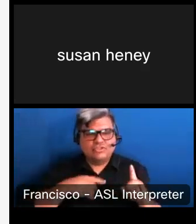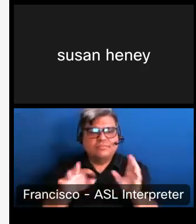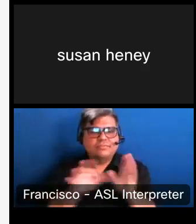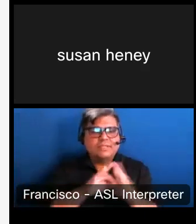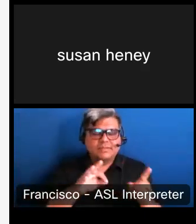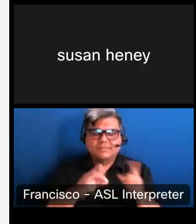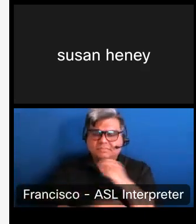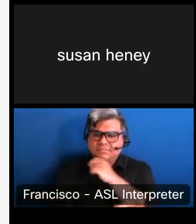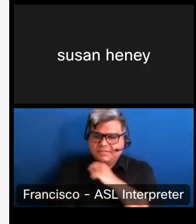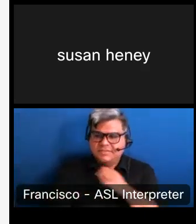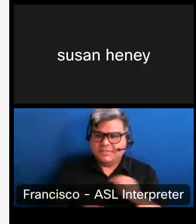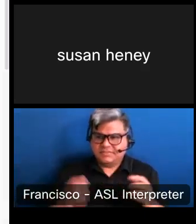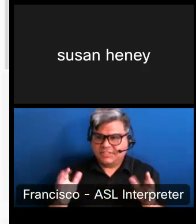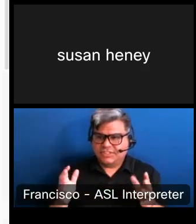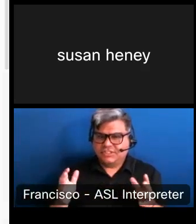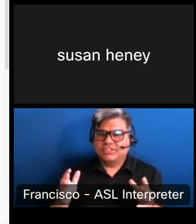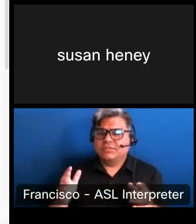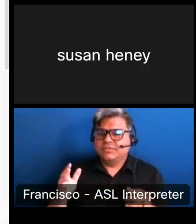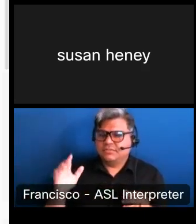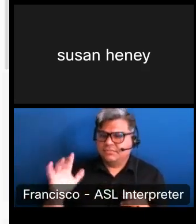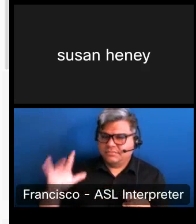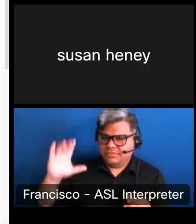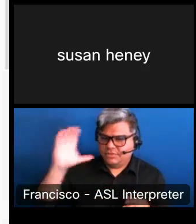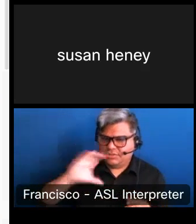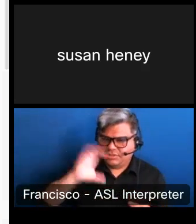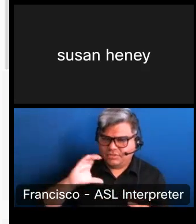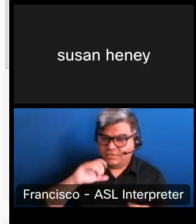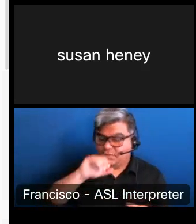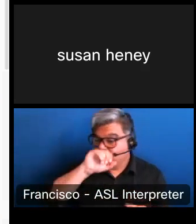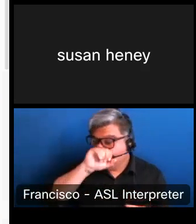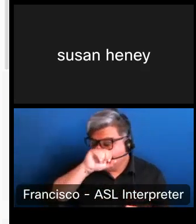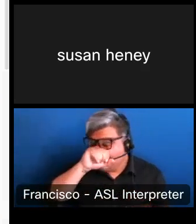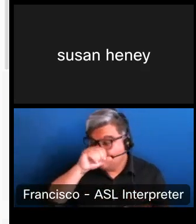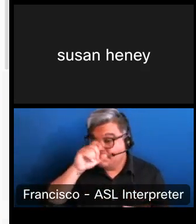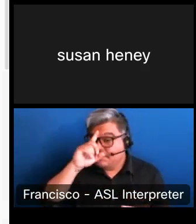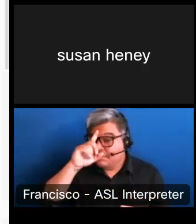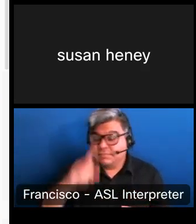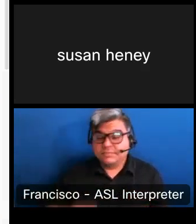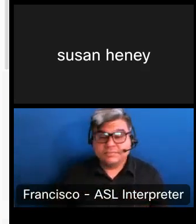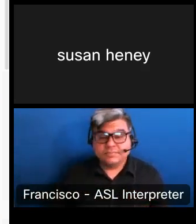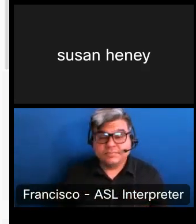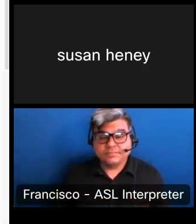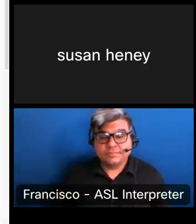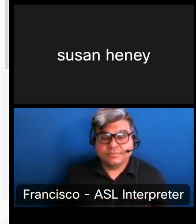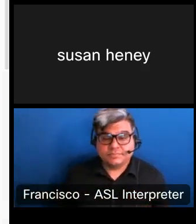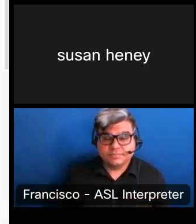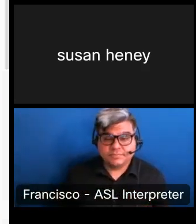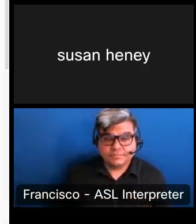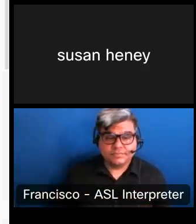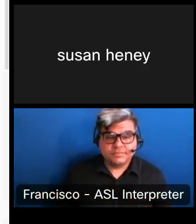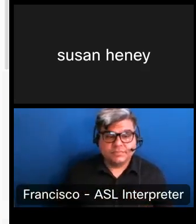And now I'm going to select Search. Excuse me. Now,